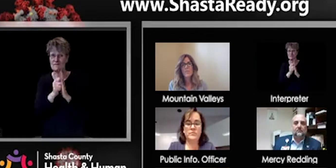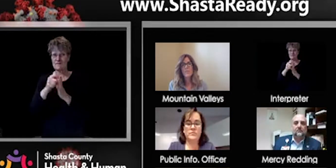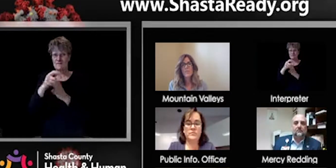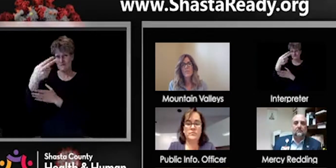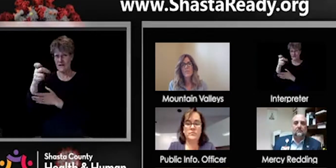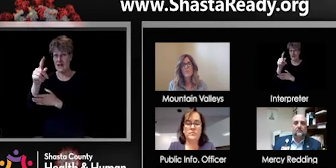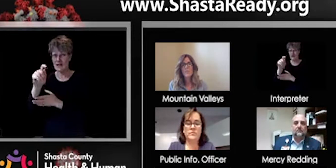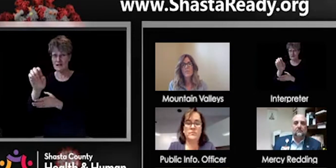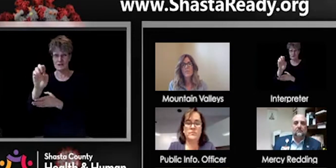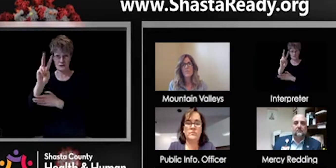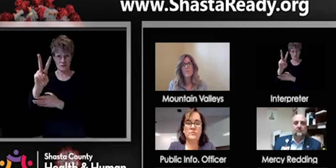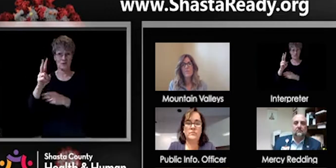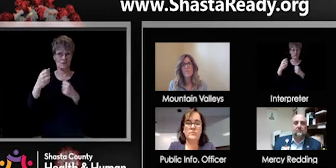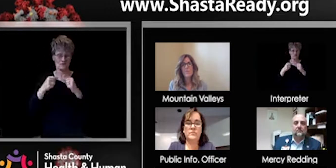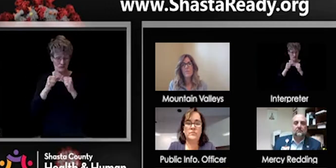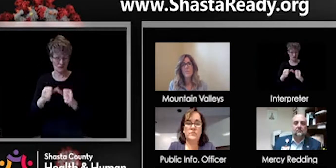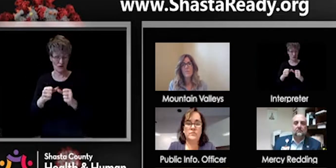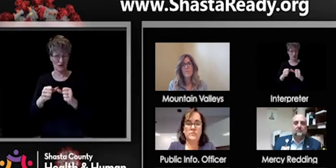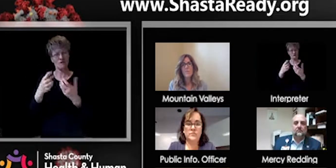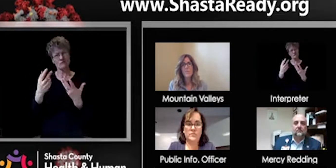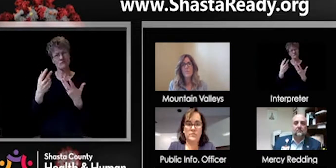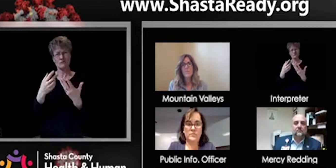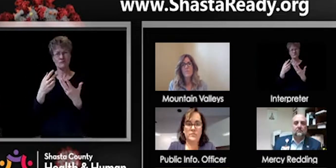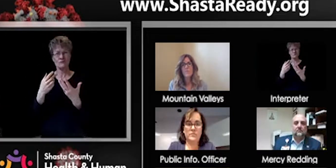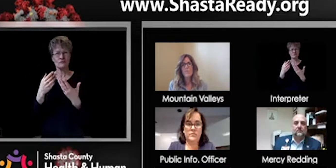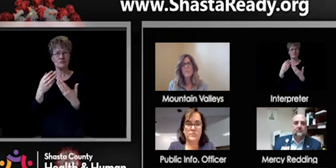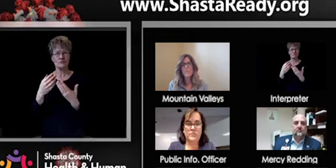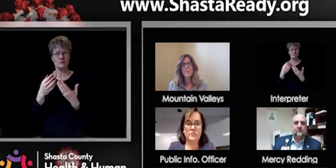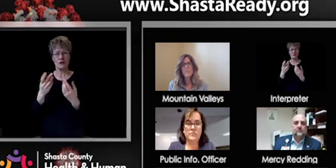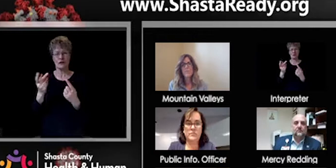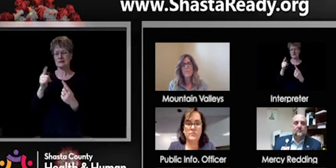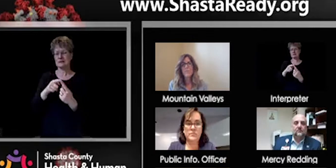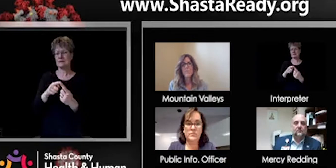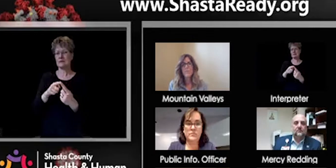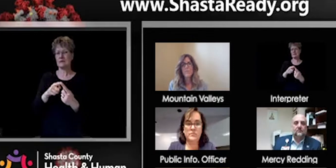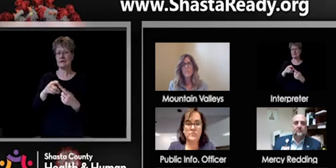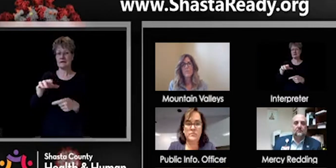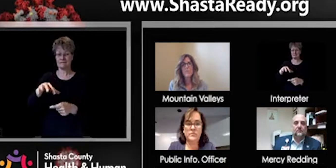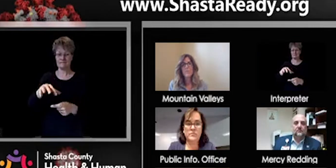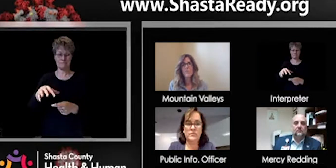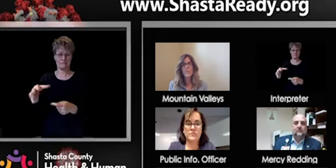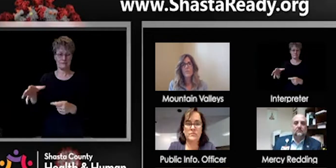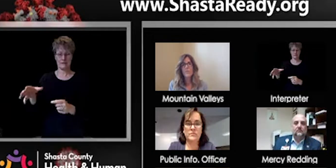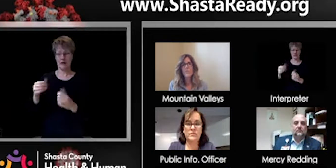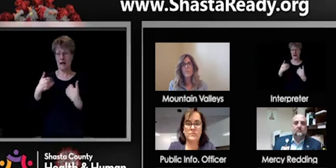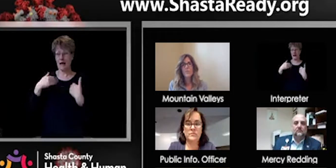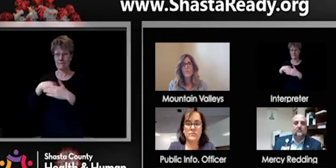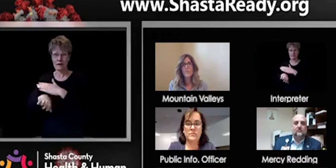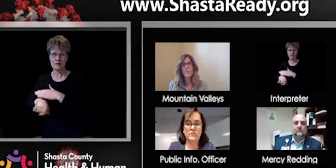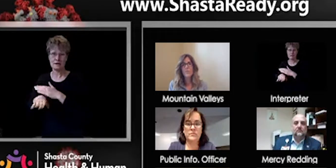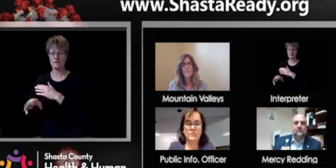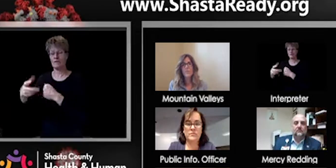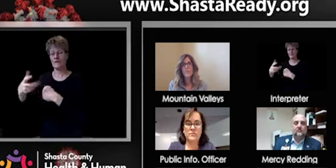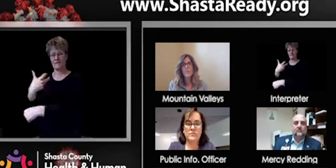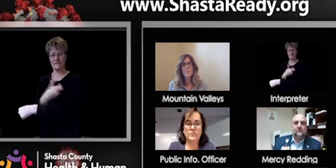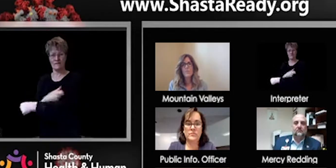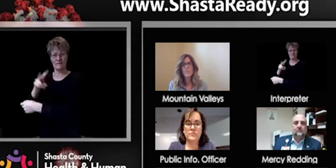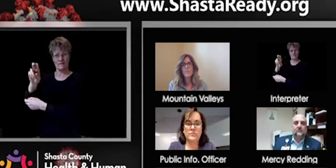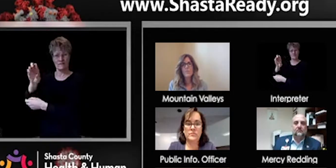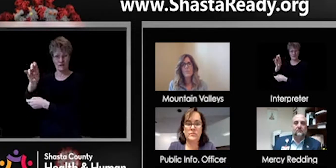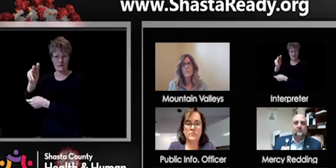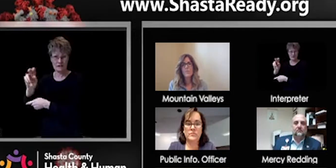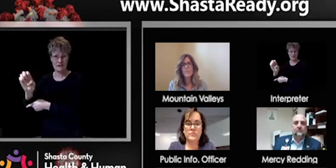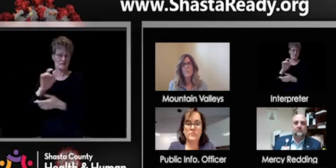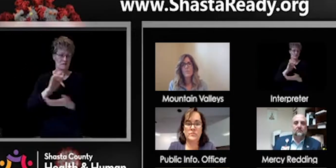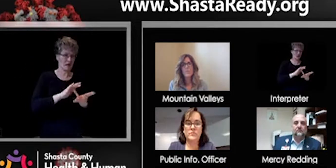we have a vaccine or medications or both that will provide some protection for our community.